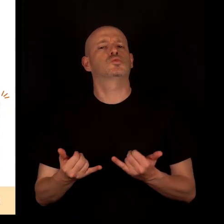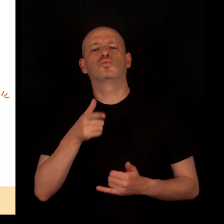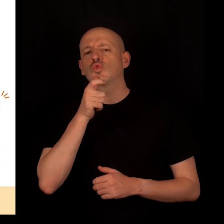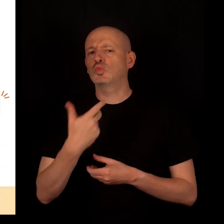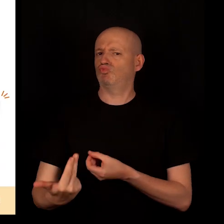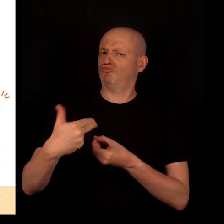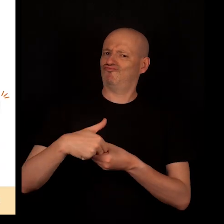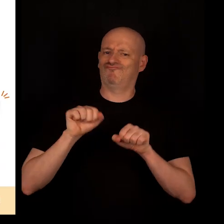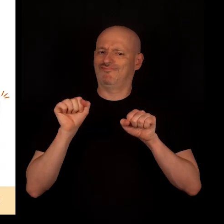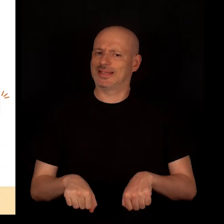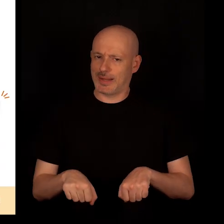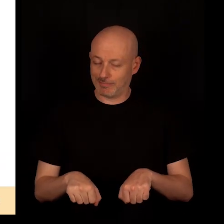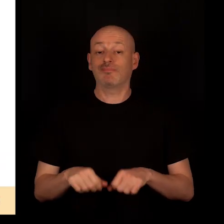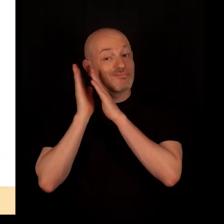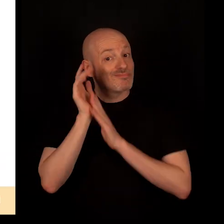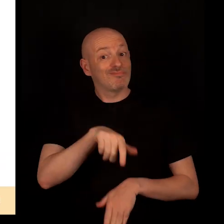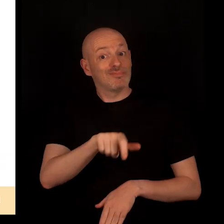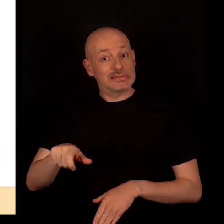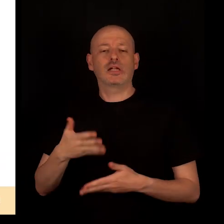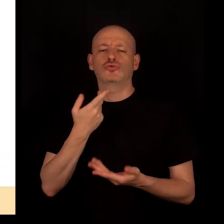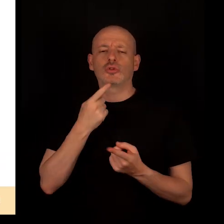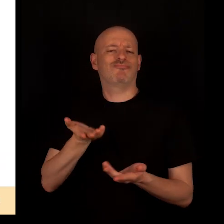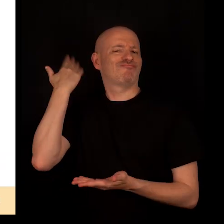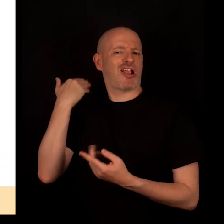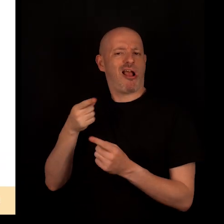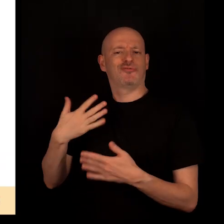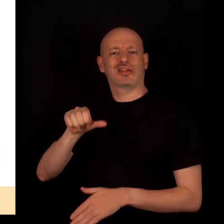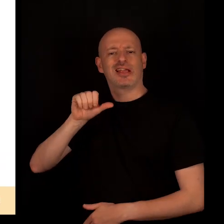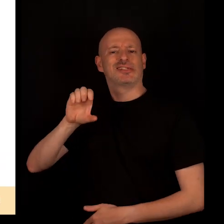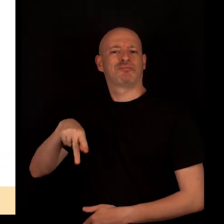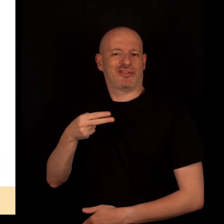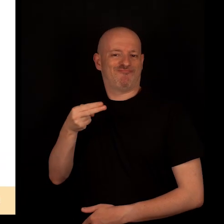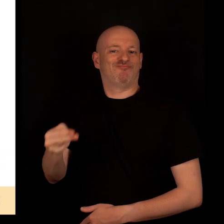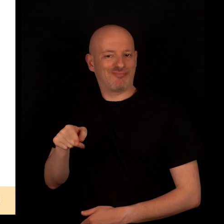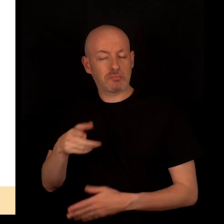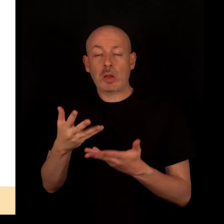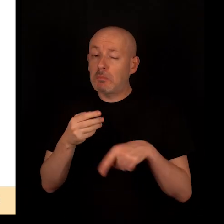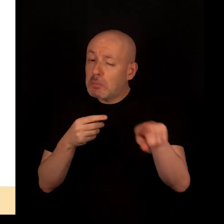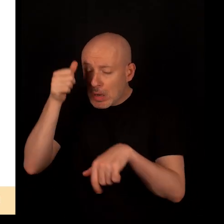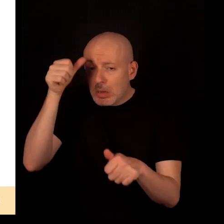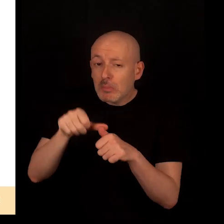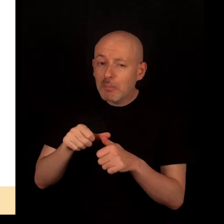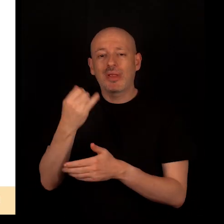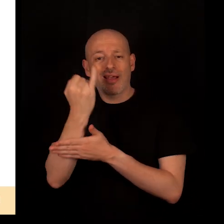Now, who is eligible to join you? The residents, as we say. In the previous call we were calling them A&CPs Maybe some of you remember